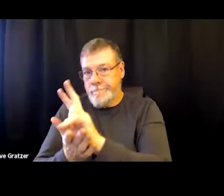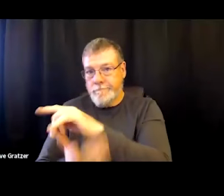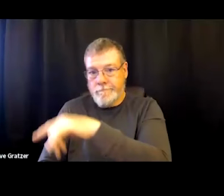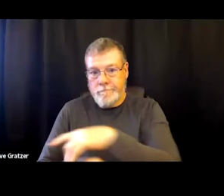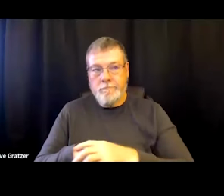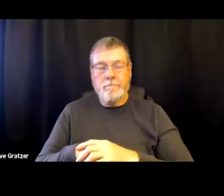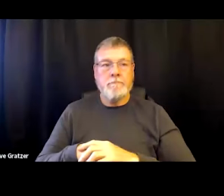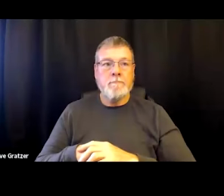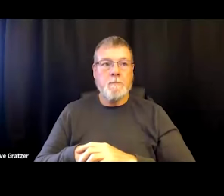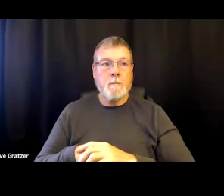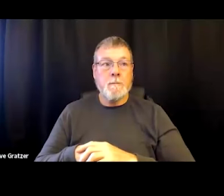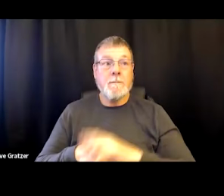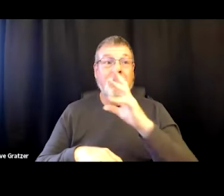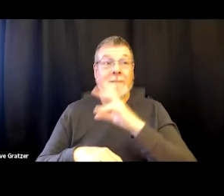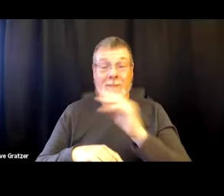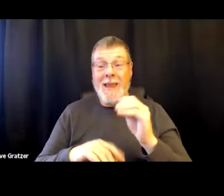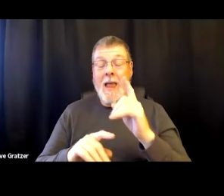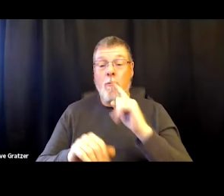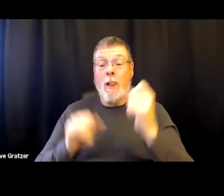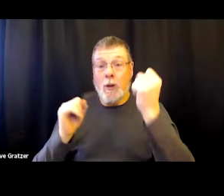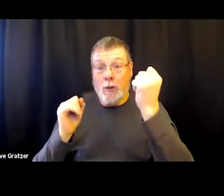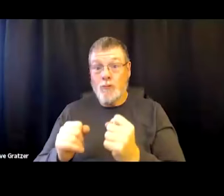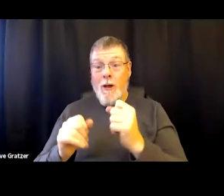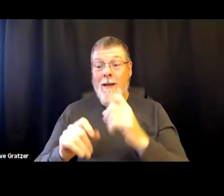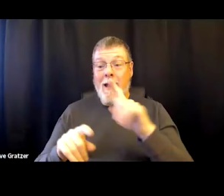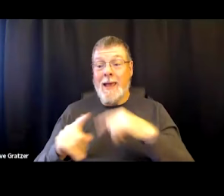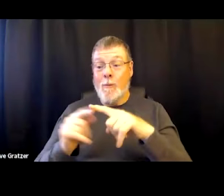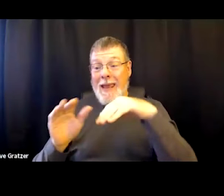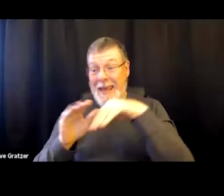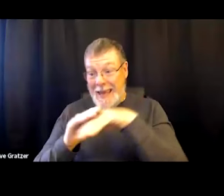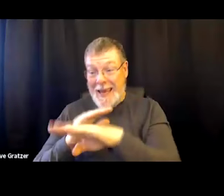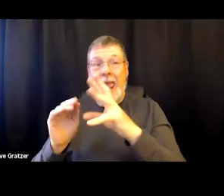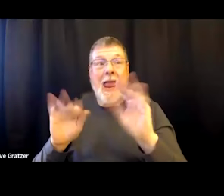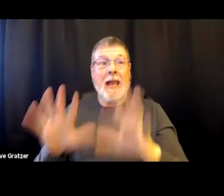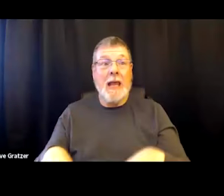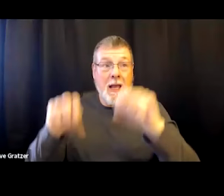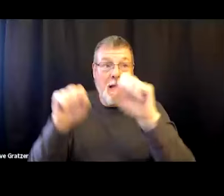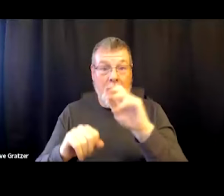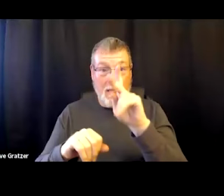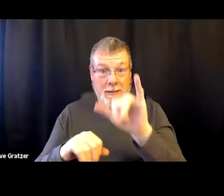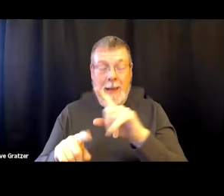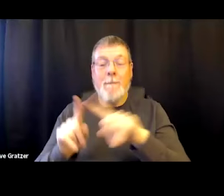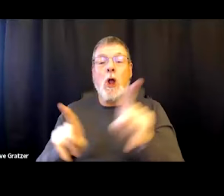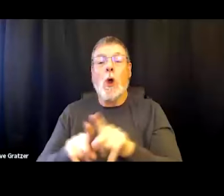and important at the point of intake and reception in custody settings, but also at the point of reentry services